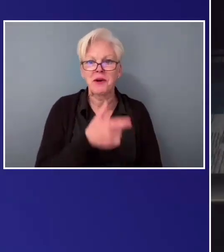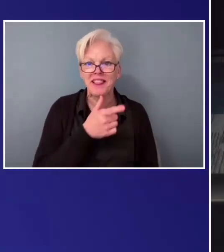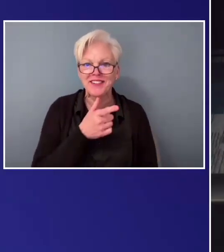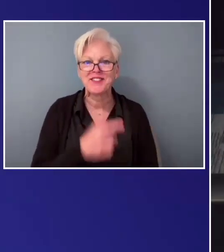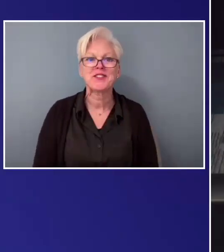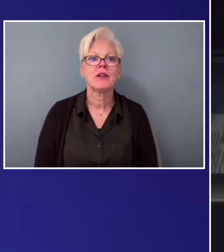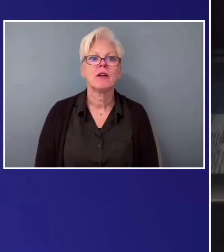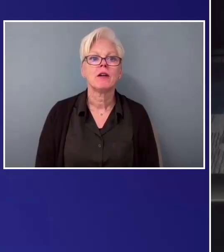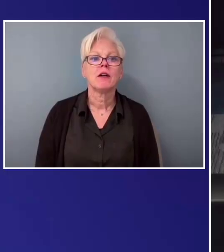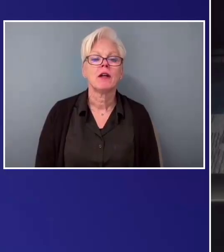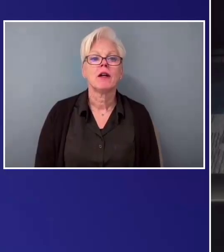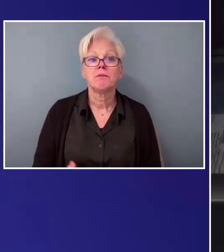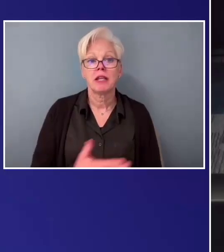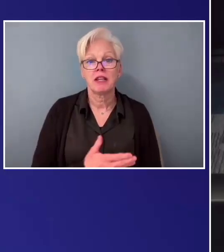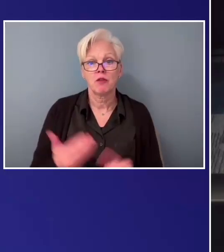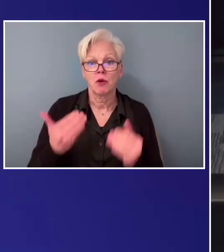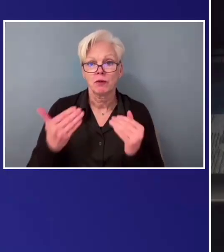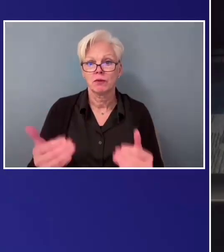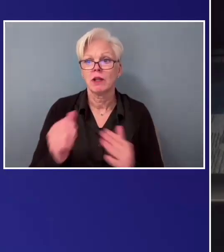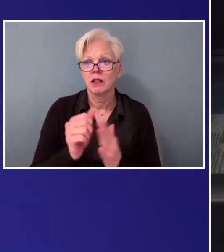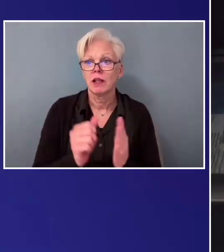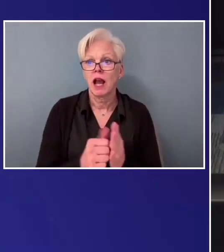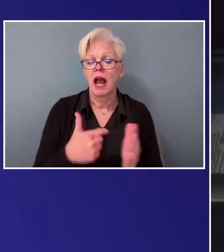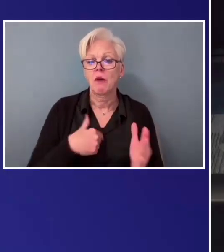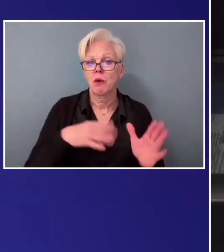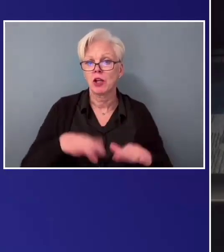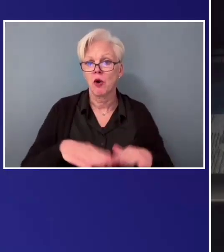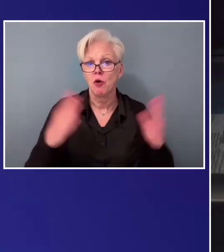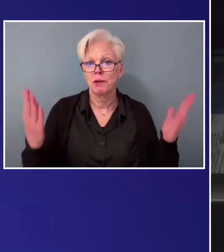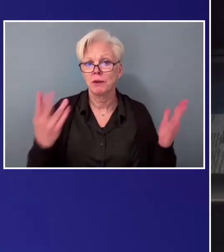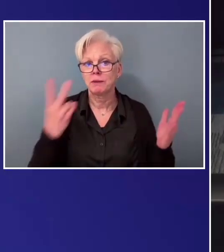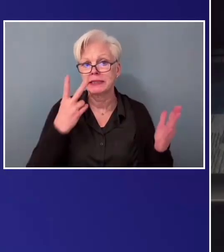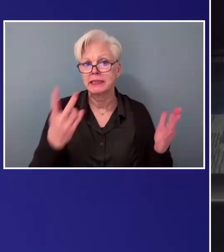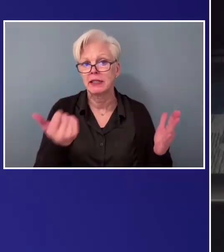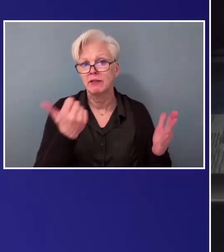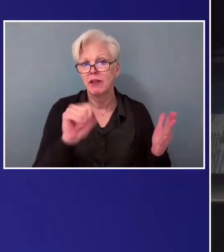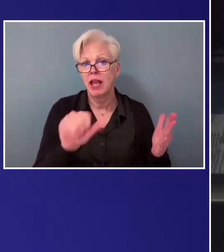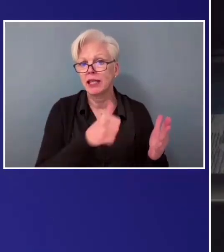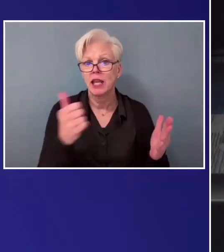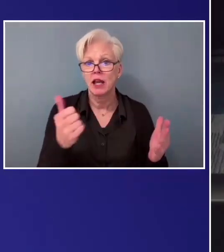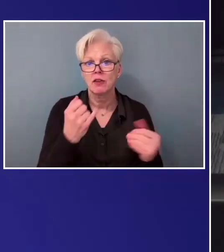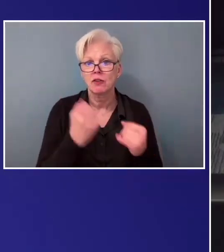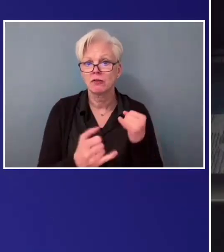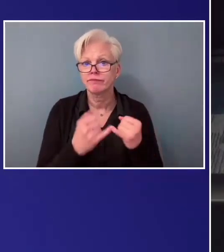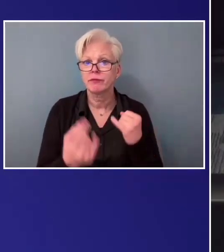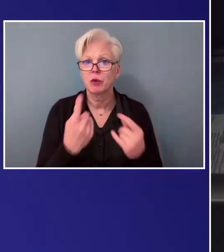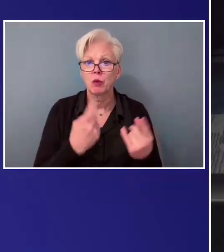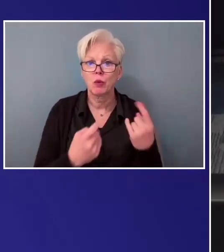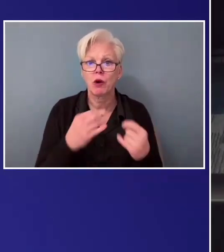Before we move on in our agenda, I did want to open it back up to see if there were any final questions or comments